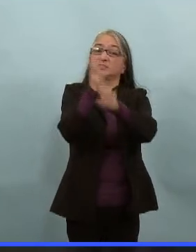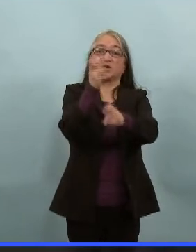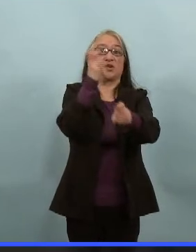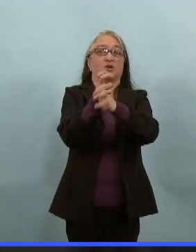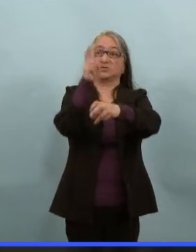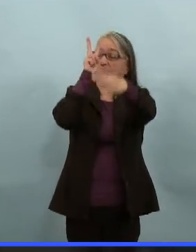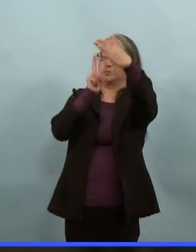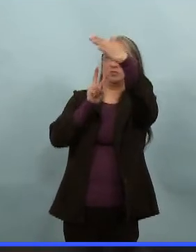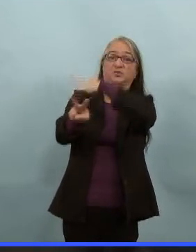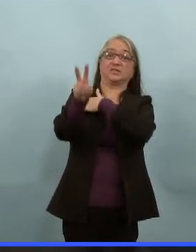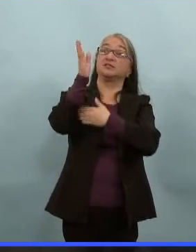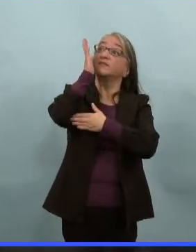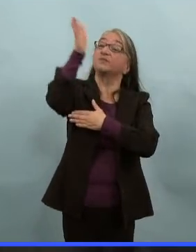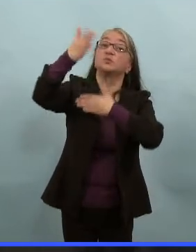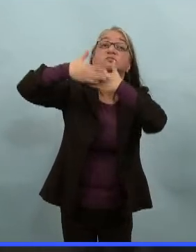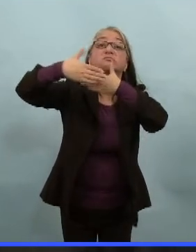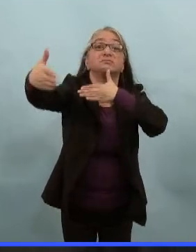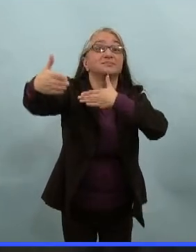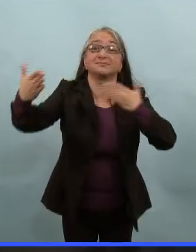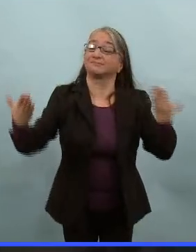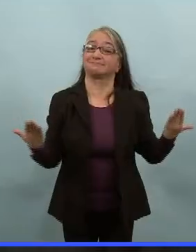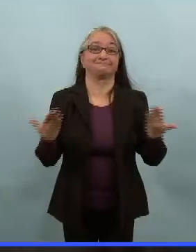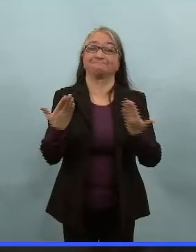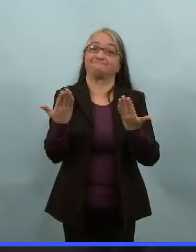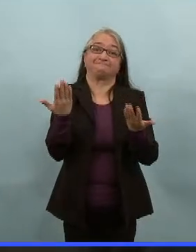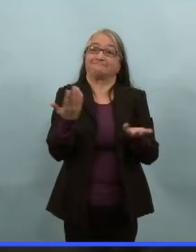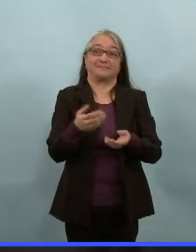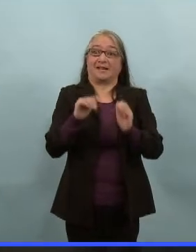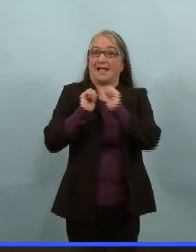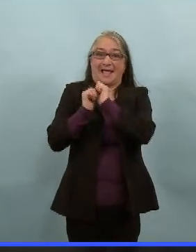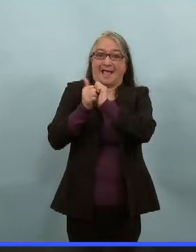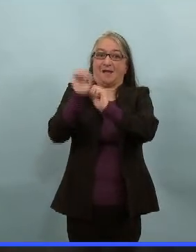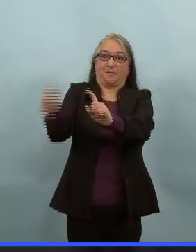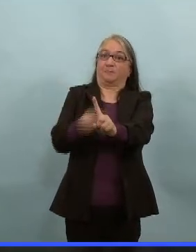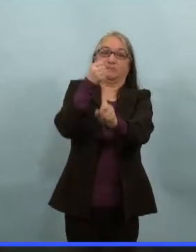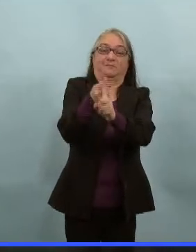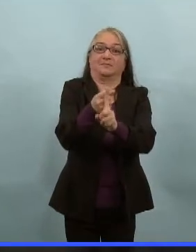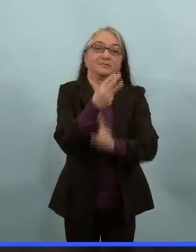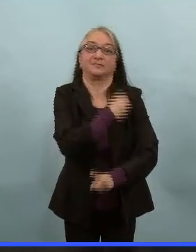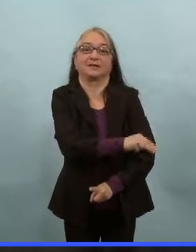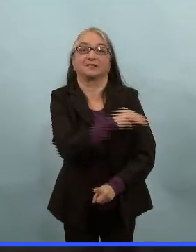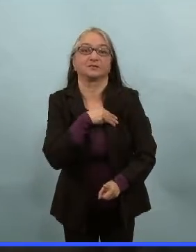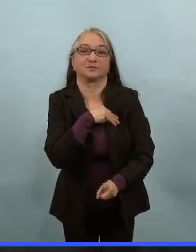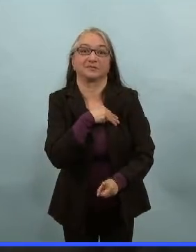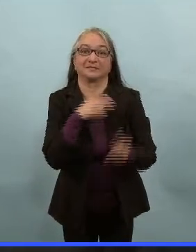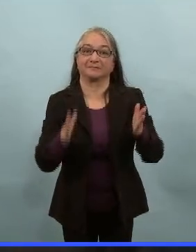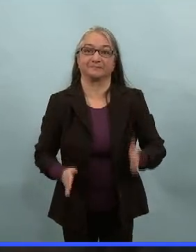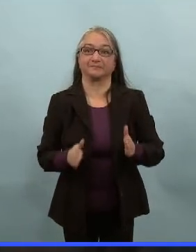to what extent it'll impact manitoba and a lot of it has to do with interactions as well